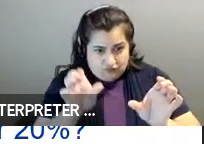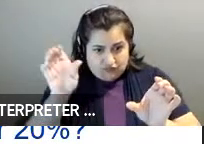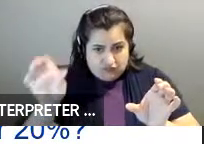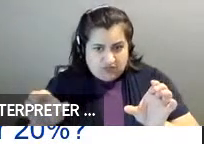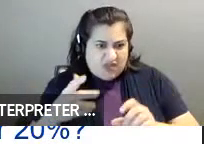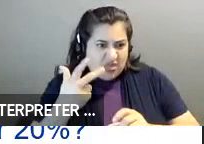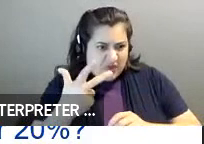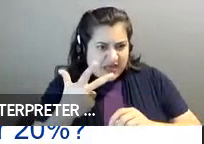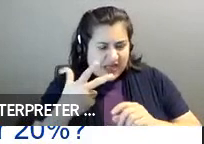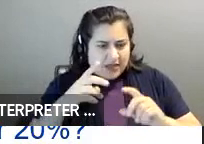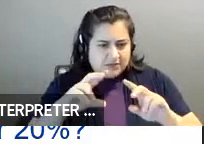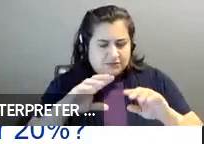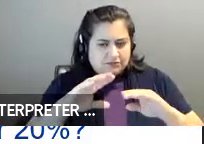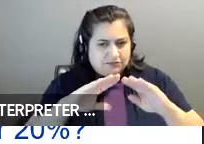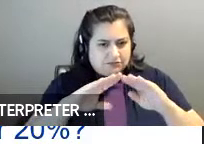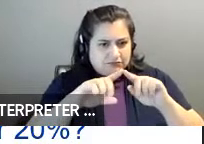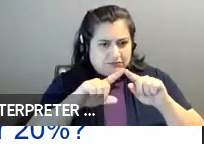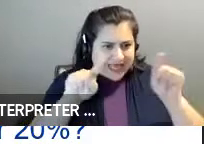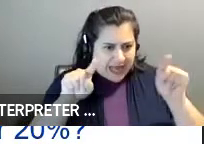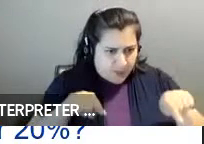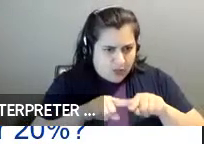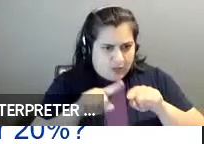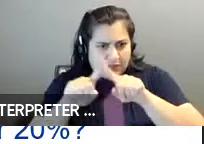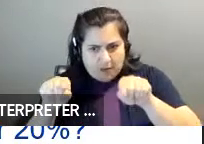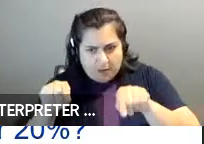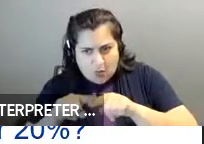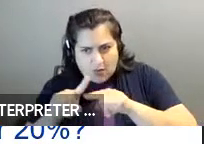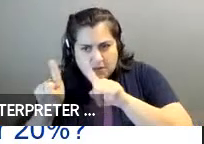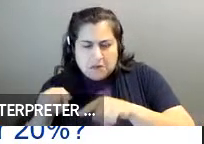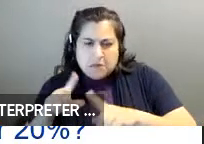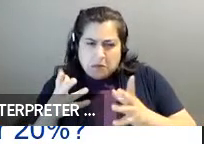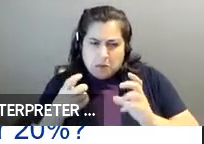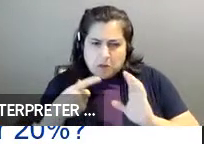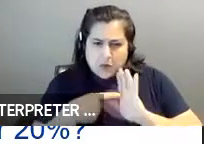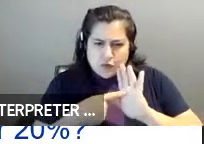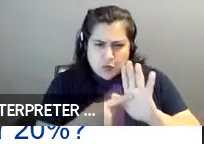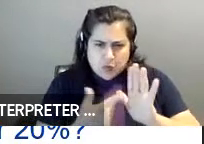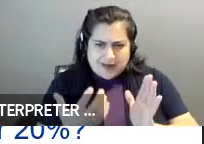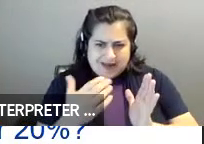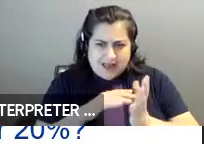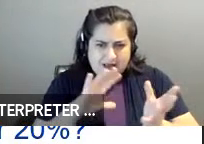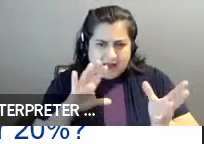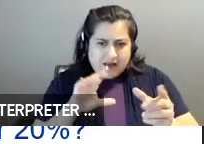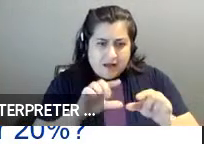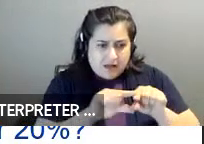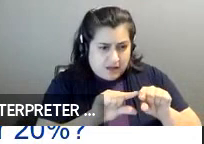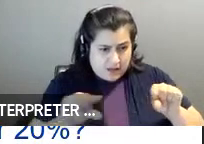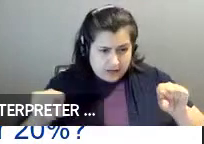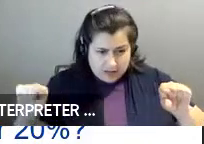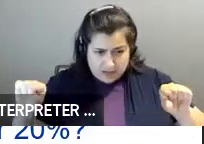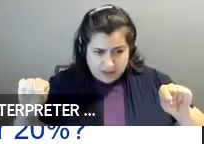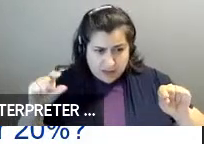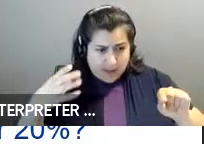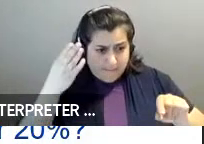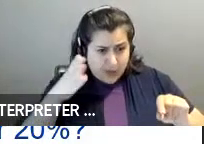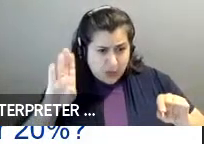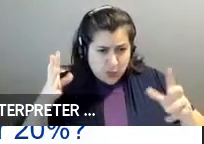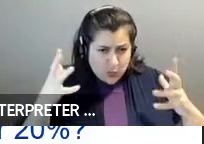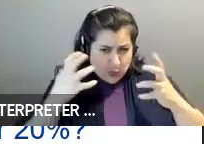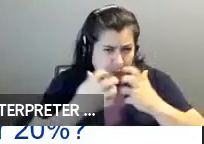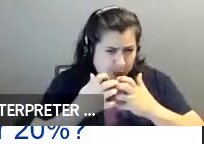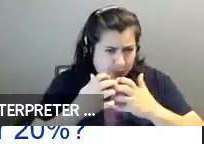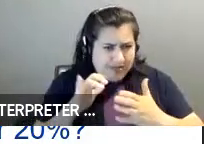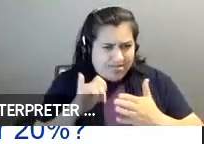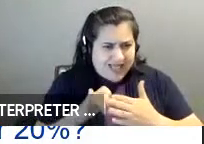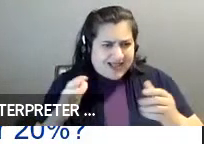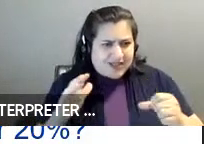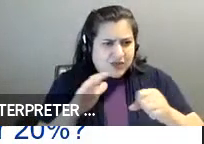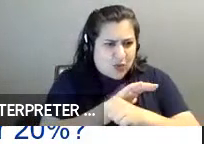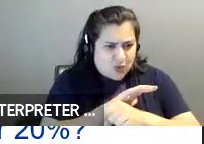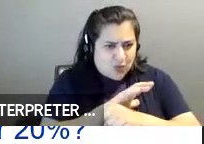Again, I will draw your attention to the total row, so the row at the very bottom, as a start.